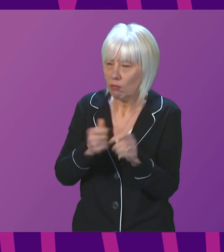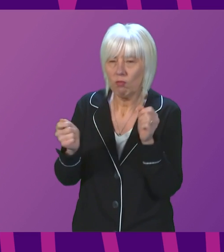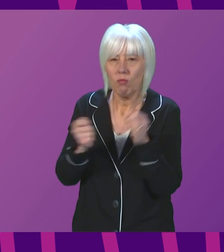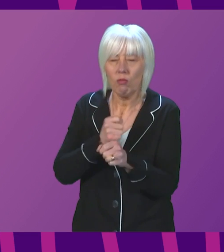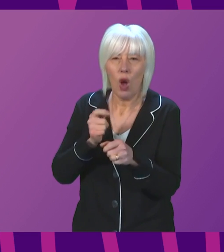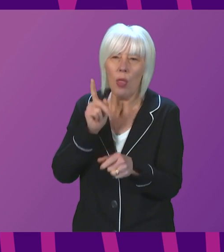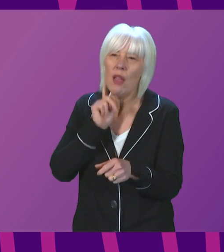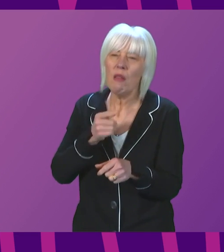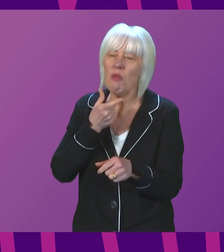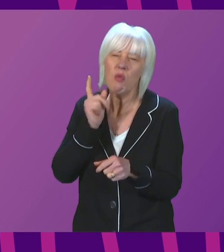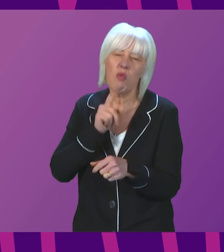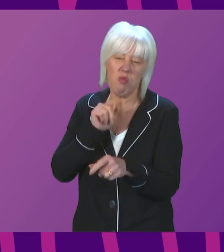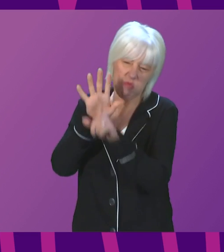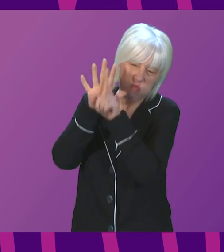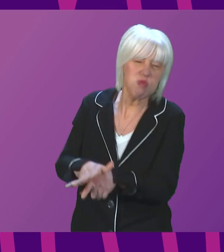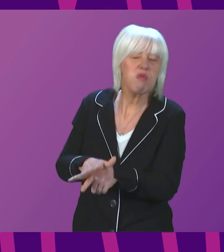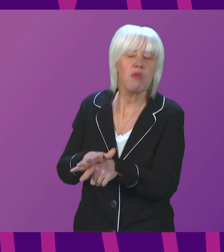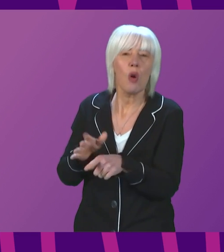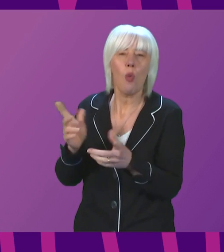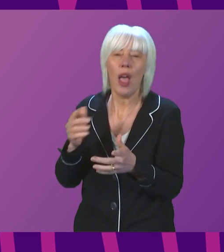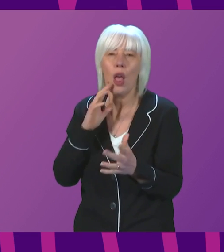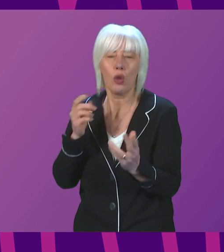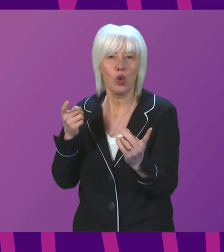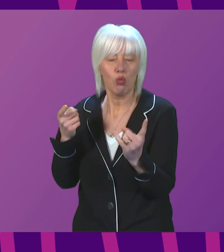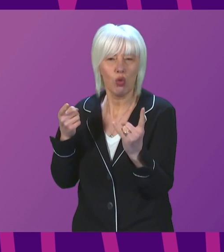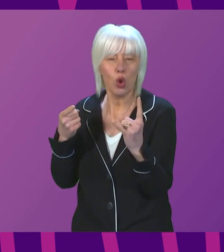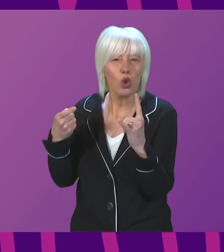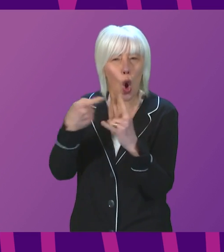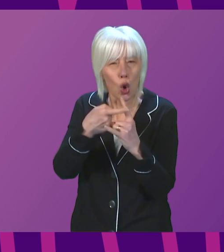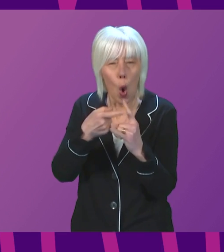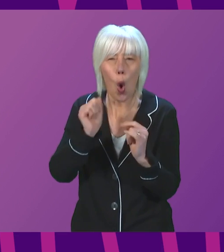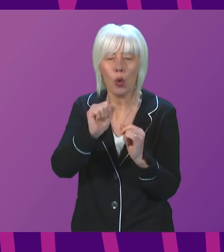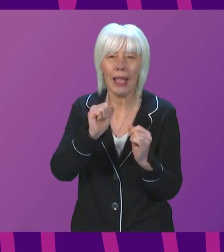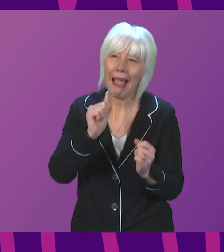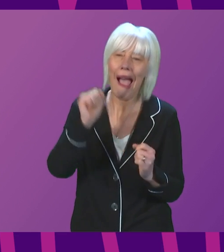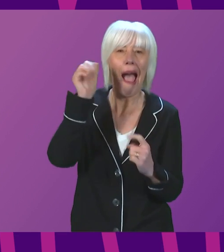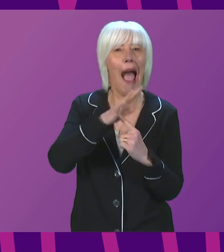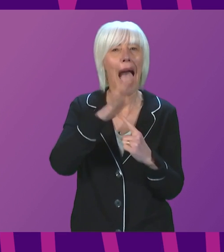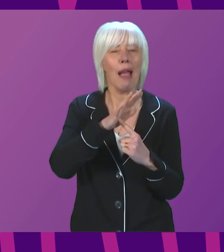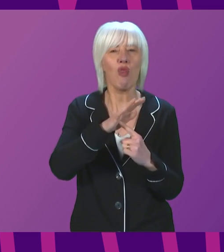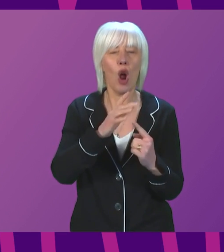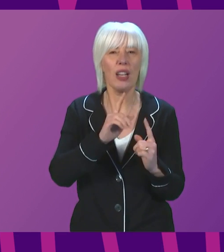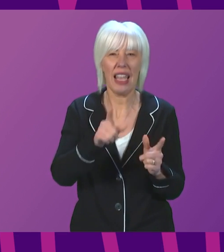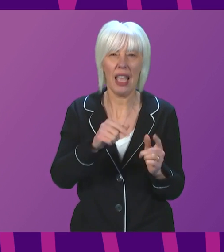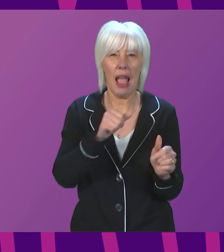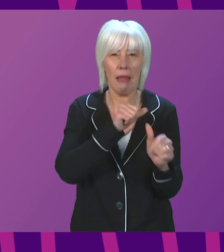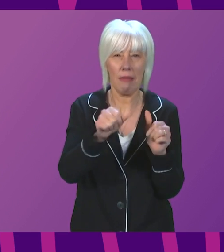culture of football, in which scoring goals is awarded a higher priority than the safety of women?